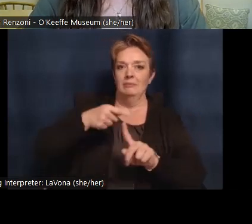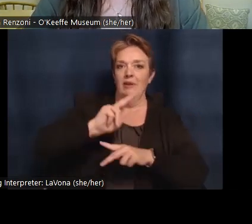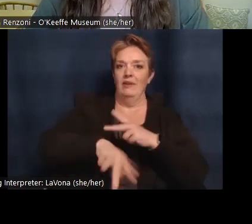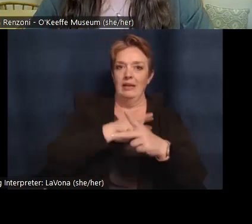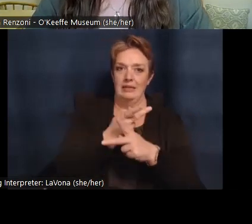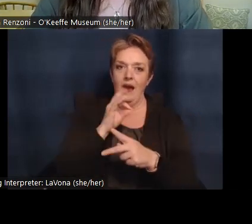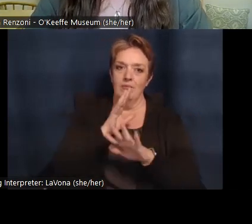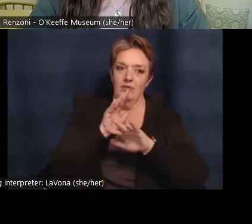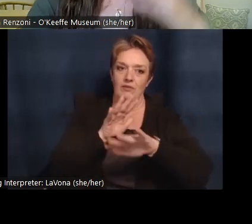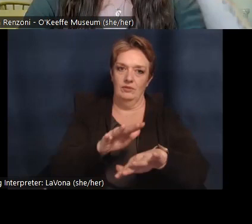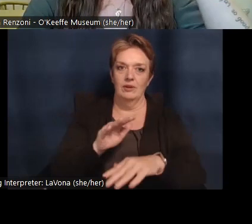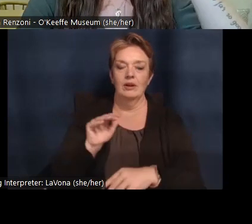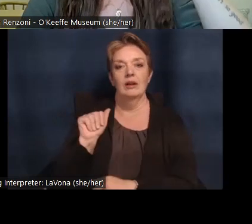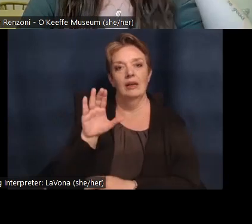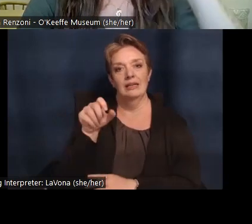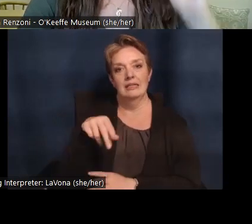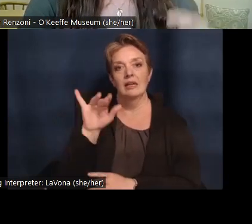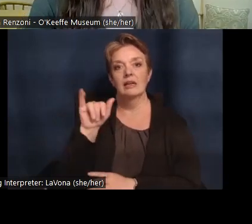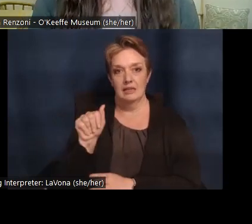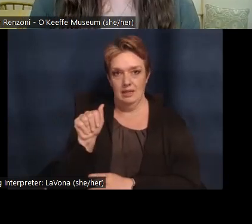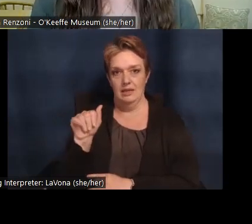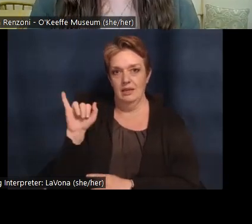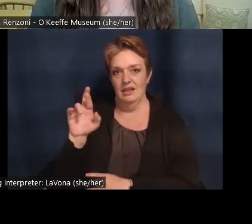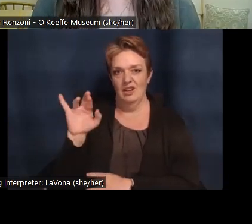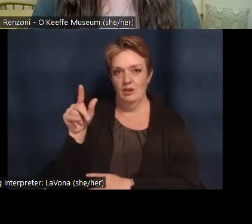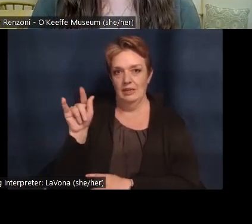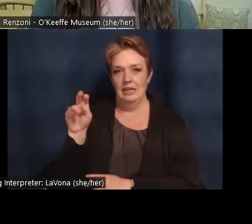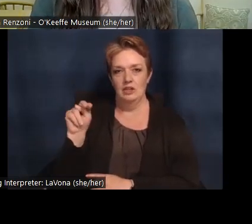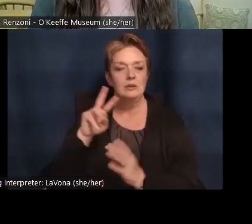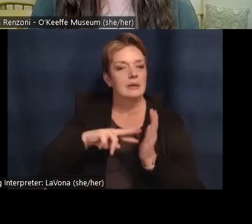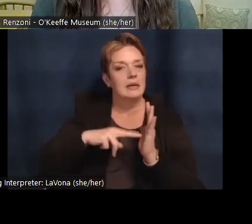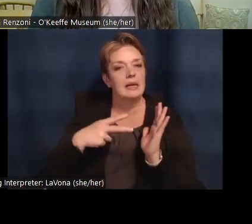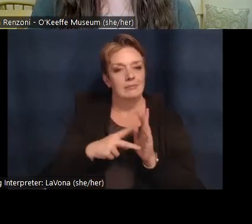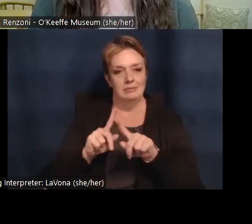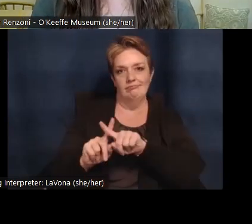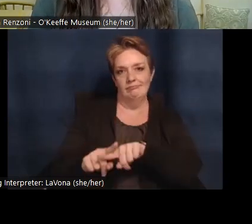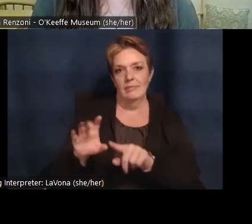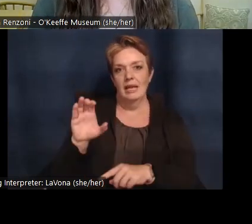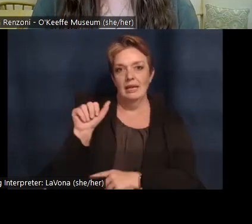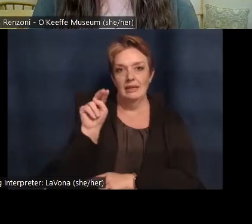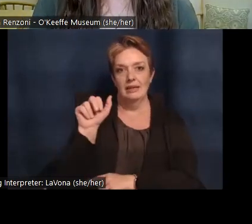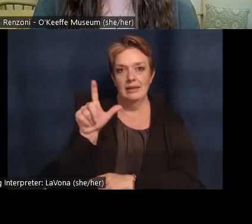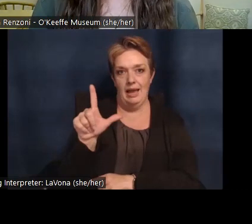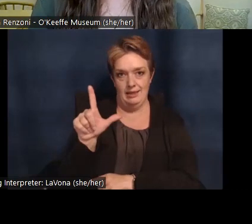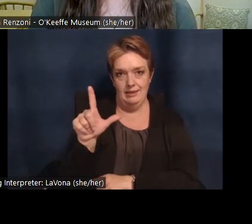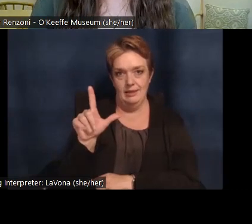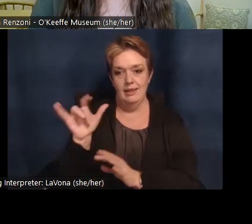And so acequia irrigation relies on canals to connect to a water source,